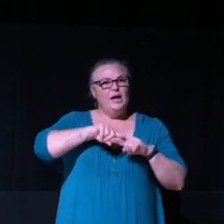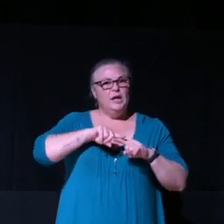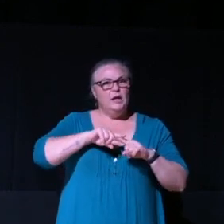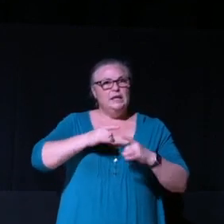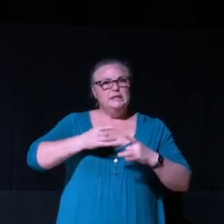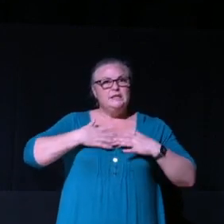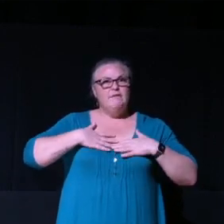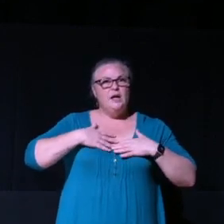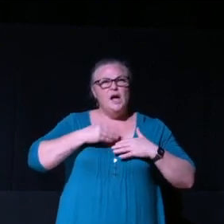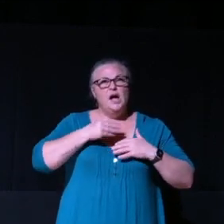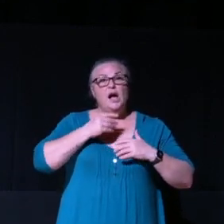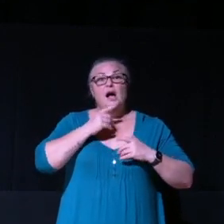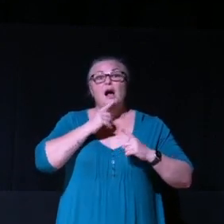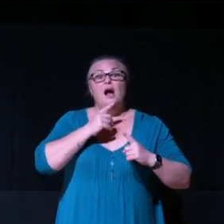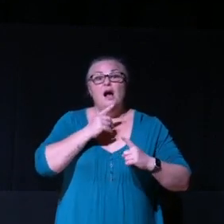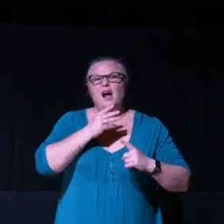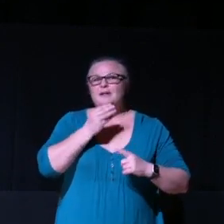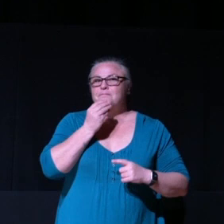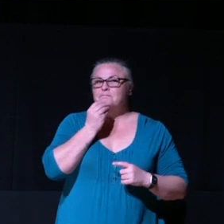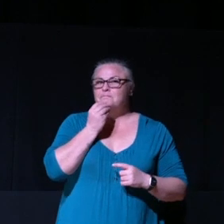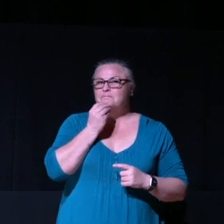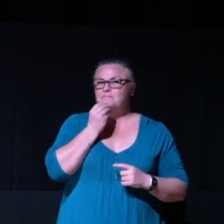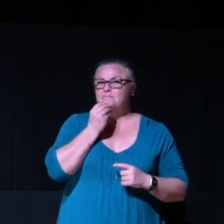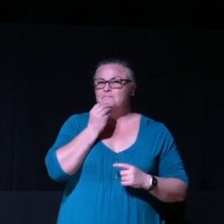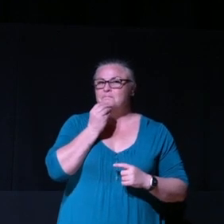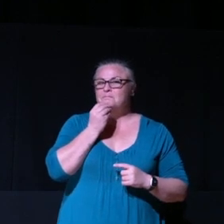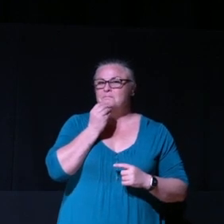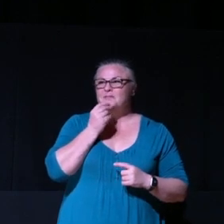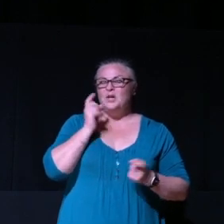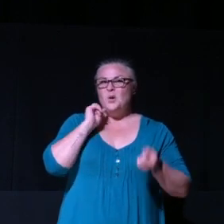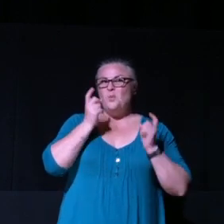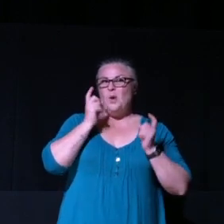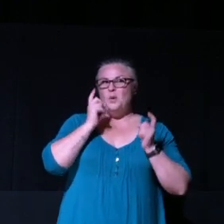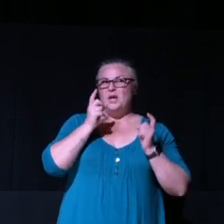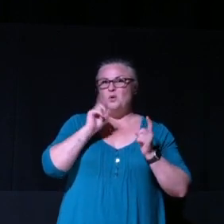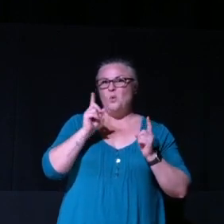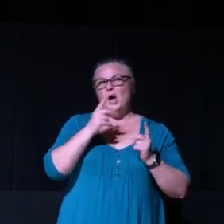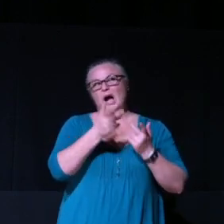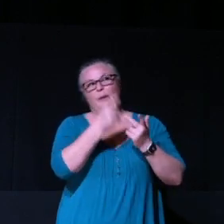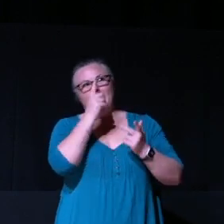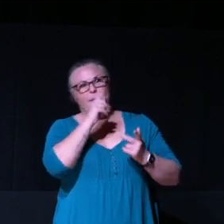afraid of what everybody will say and I've watched producers make decisions because they're afraid